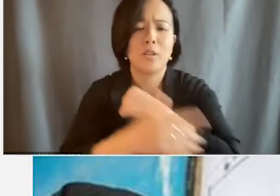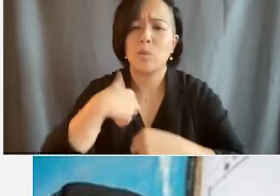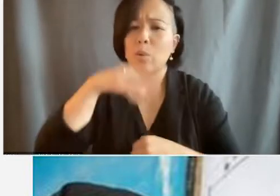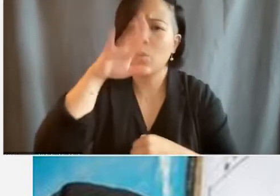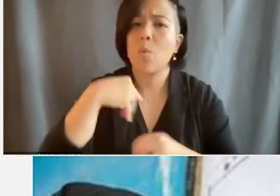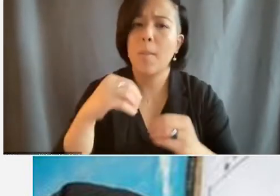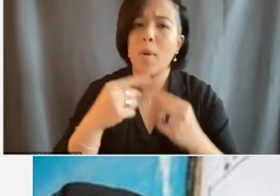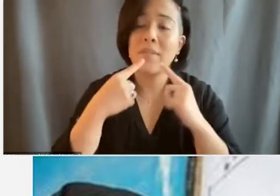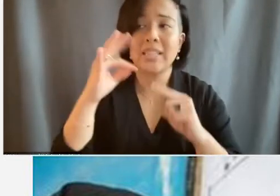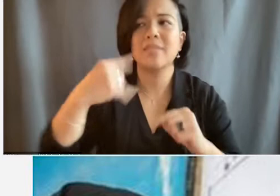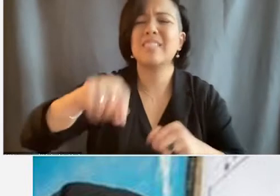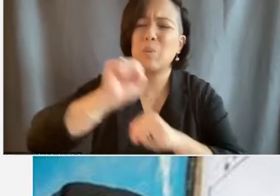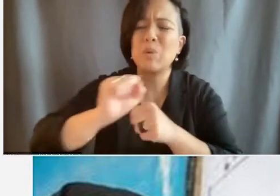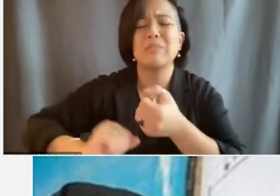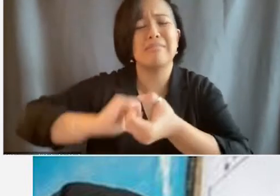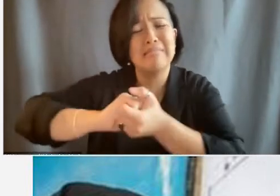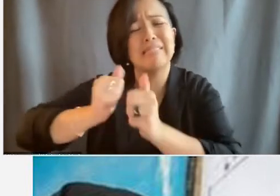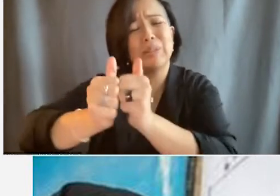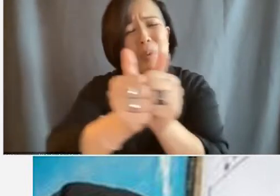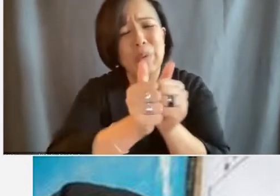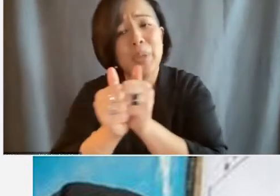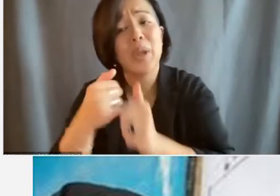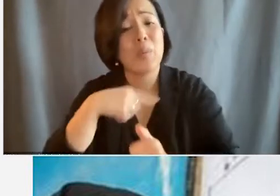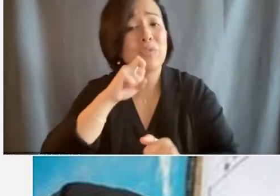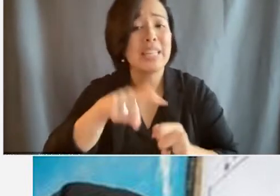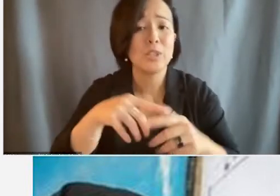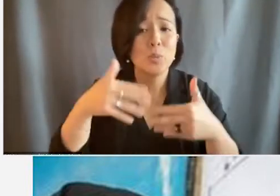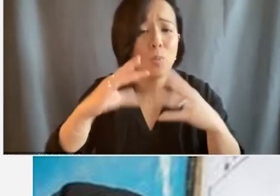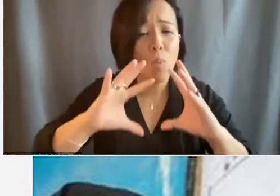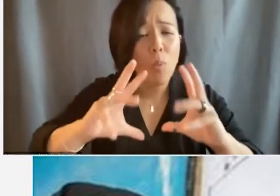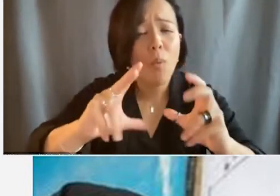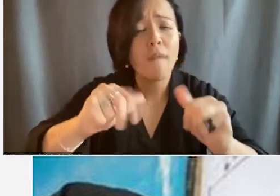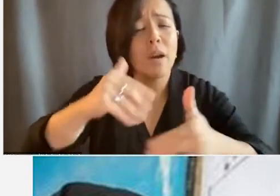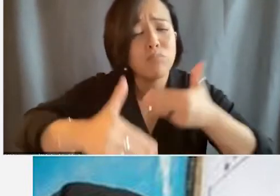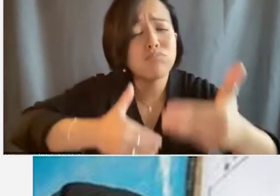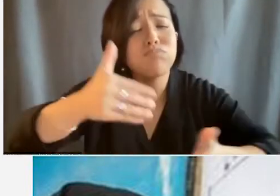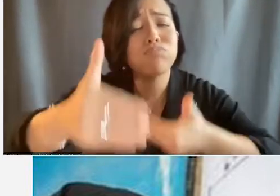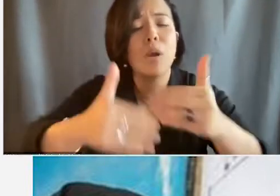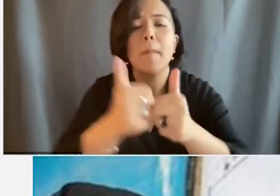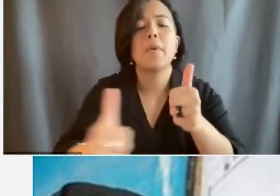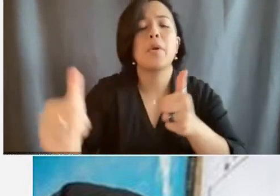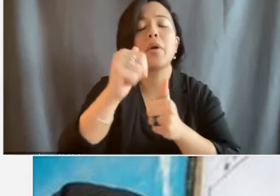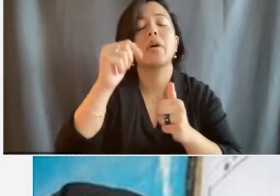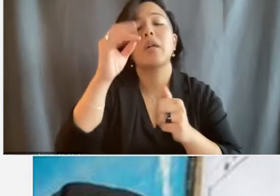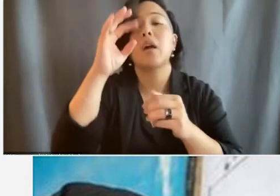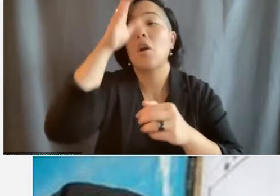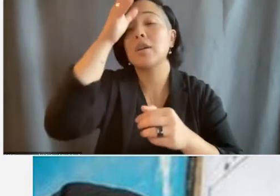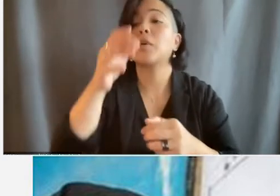are moving beyond the concept of donor coordination as just information sharing, but a true partnership where we're doing joint